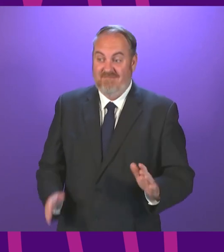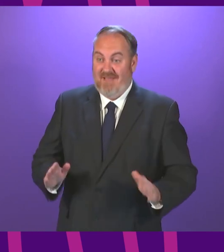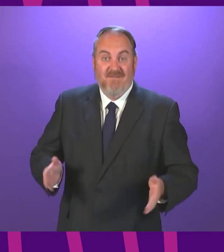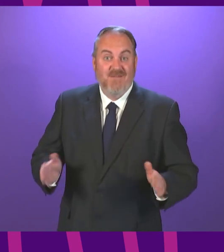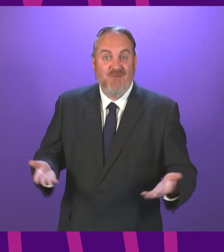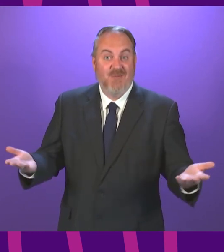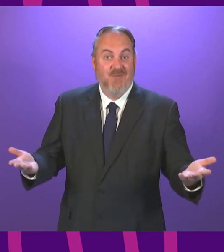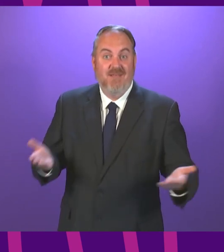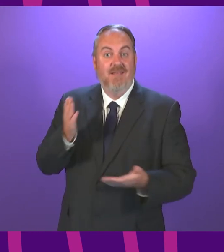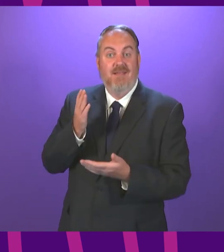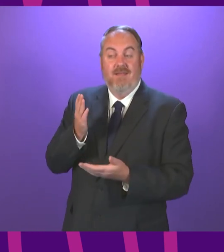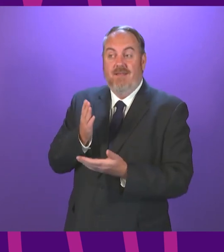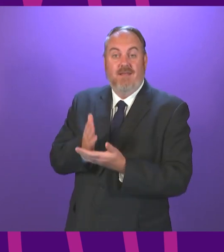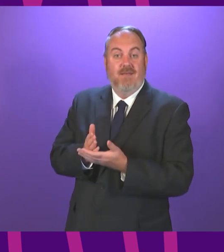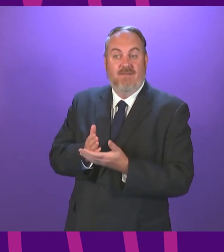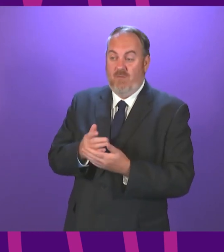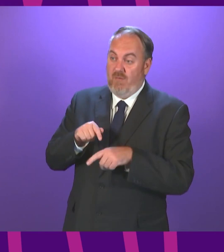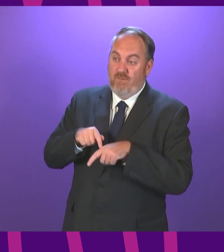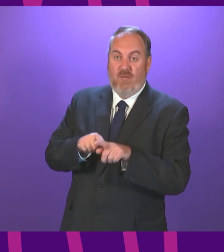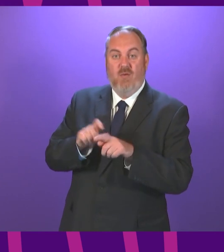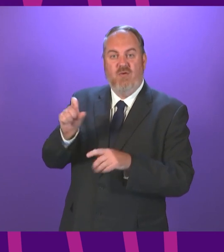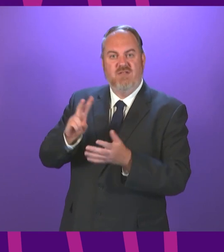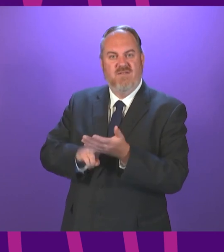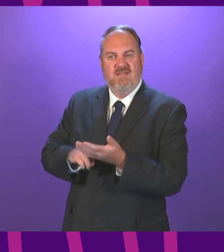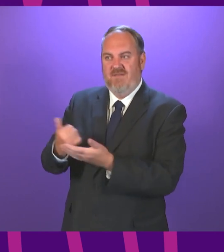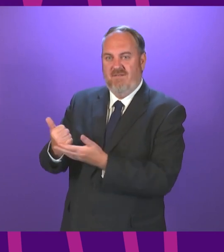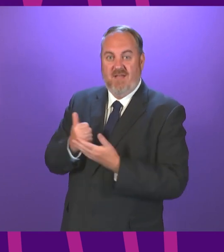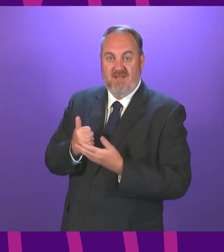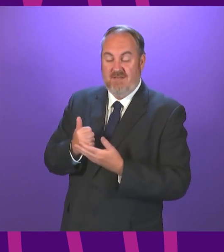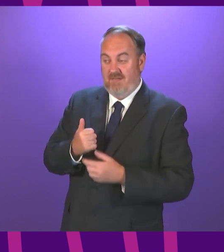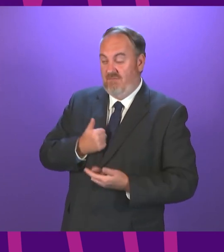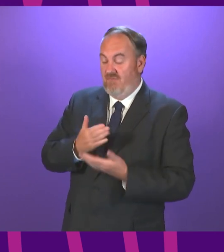If we were to follow the advice of the Conservatives, I fear that we would see an